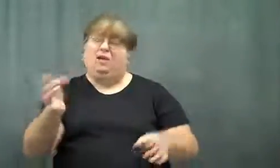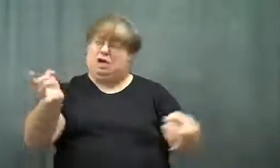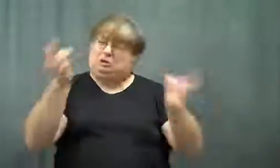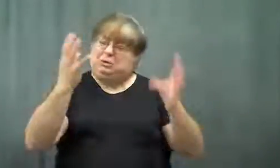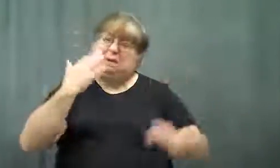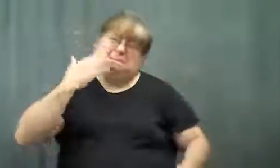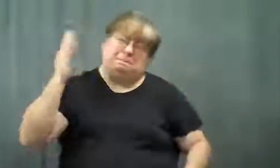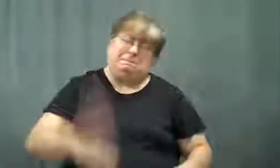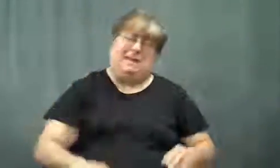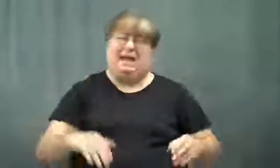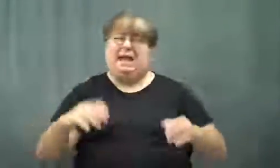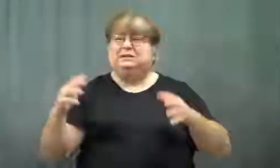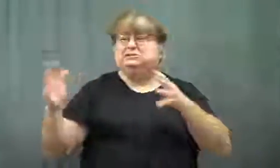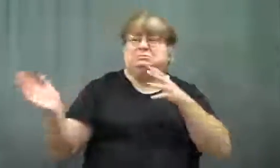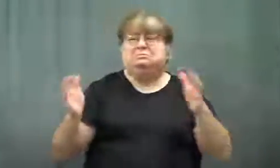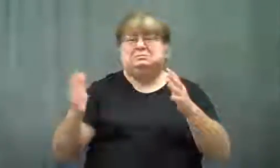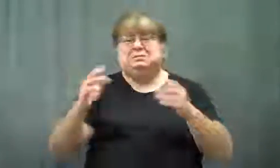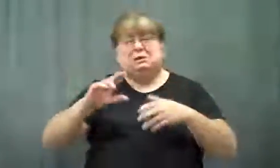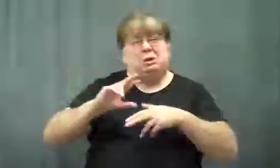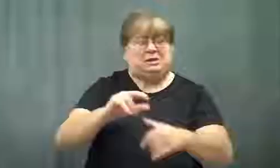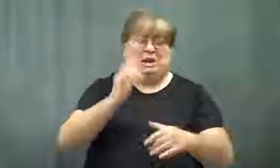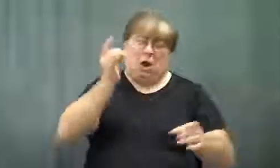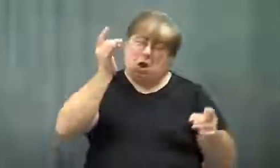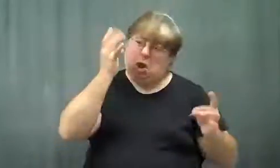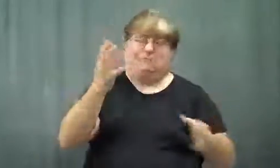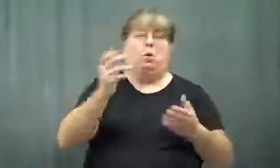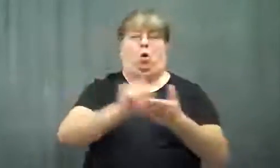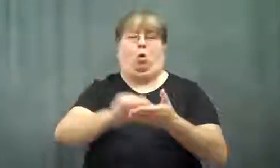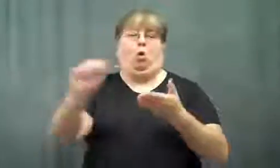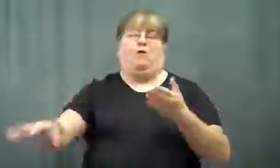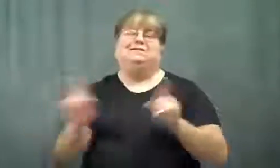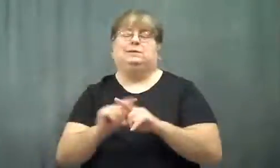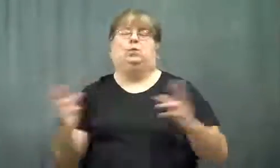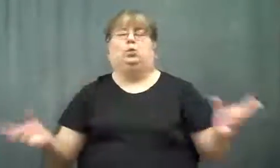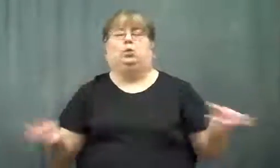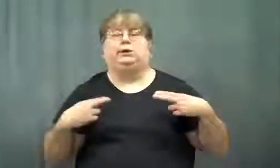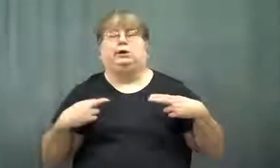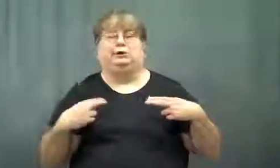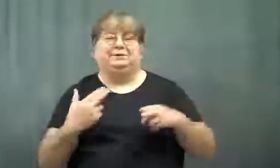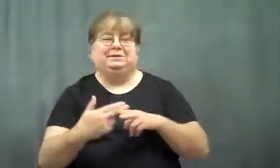If there is a really bad hurricane, that name is retired from the list,